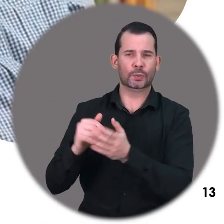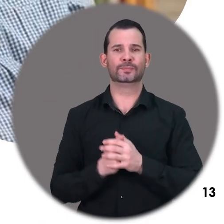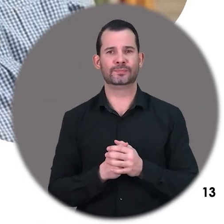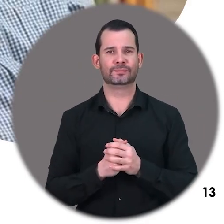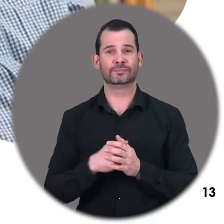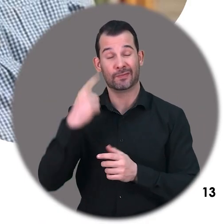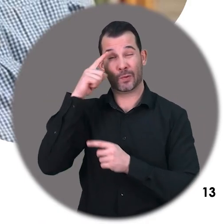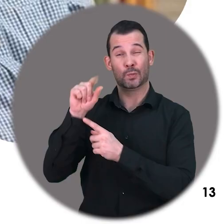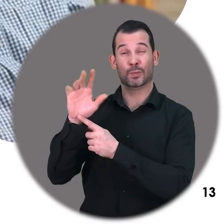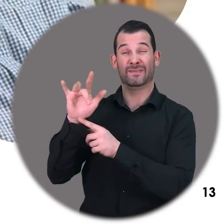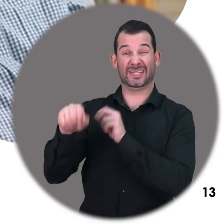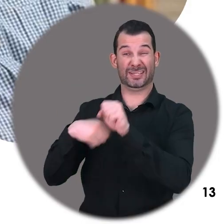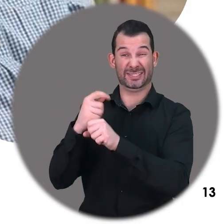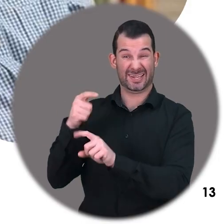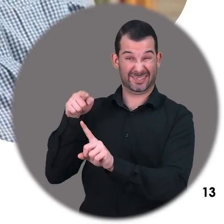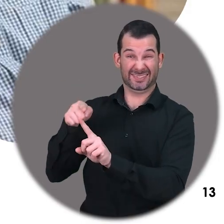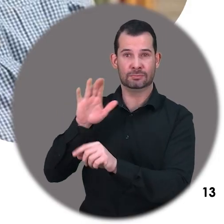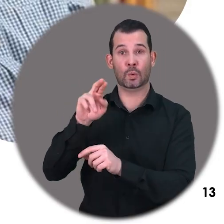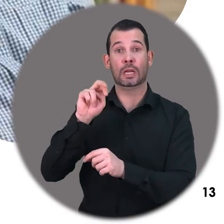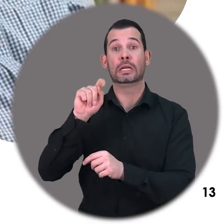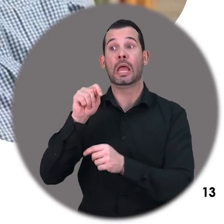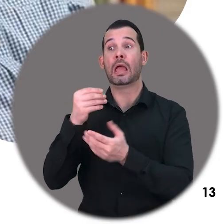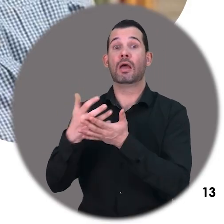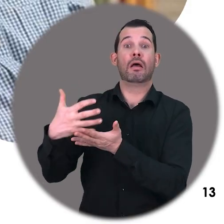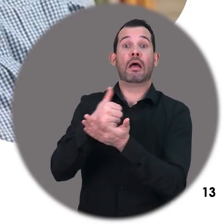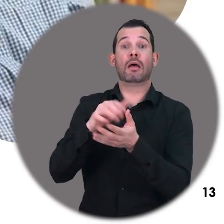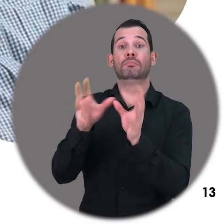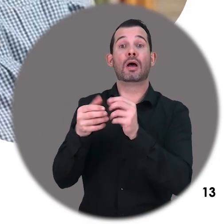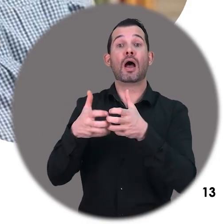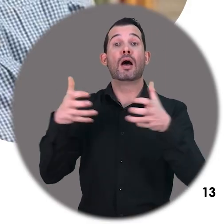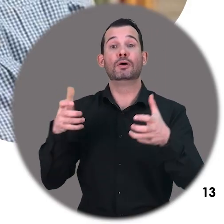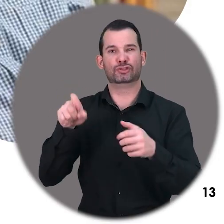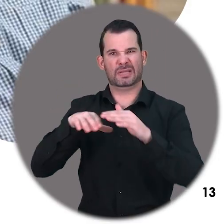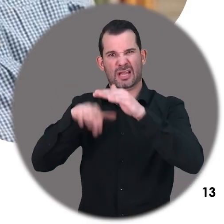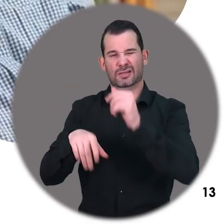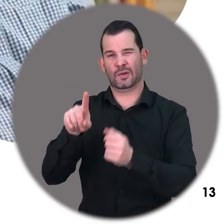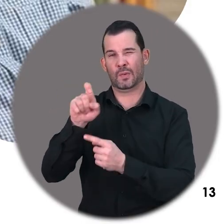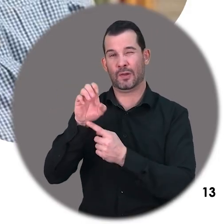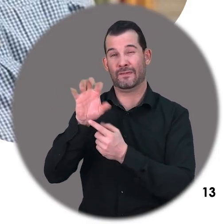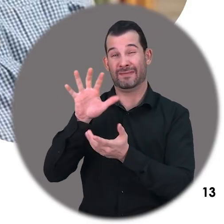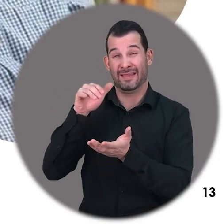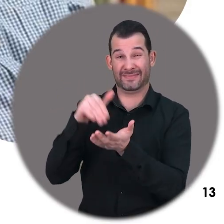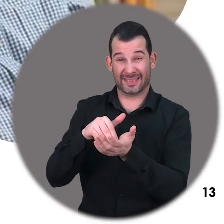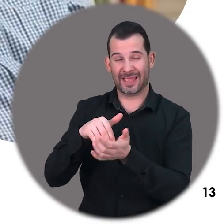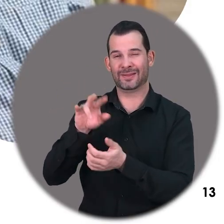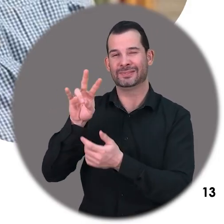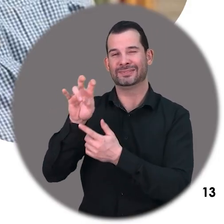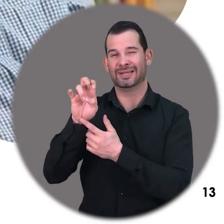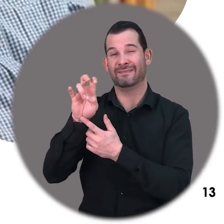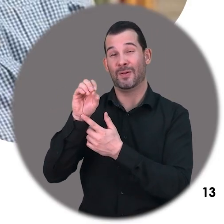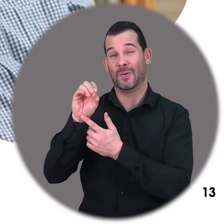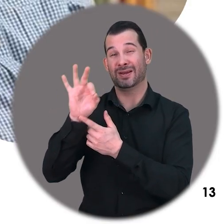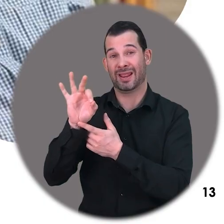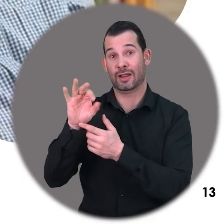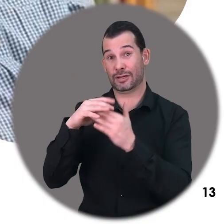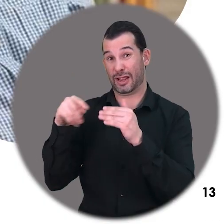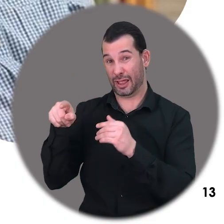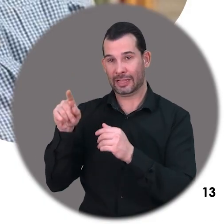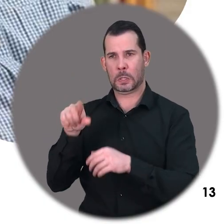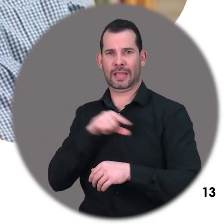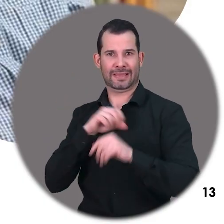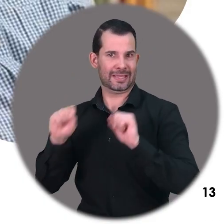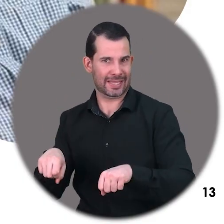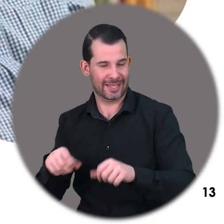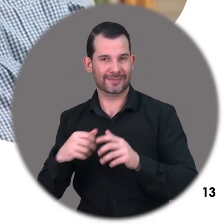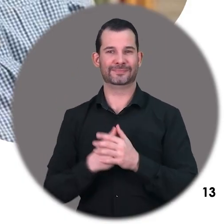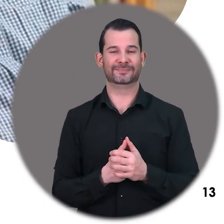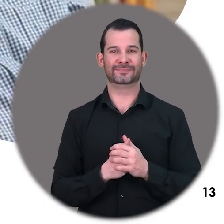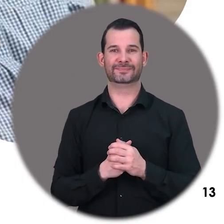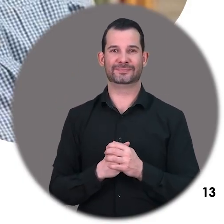For the 2025 tax year, your net income needs to be less than $105,709 to qualify.